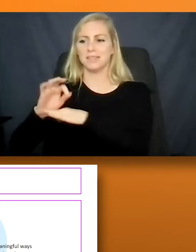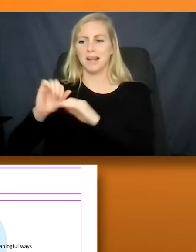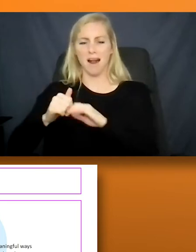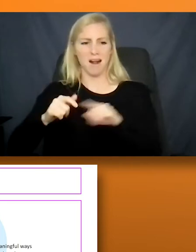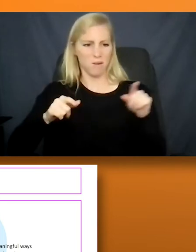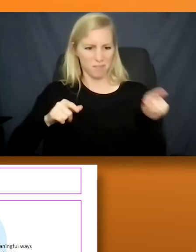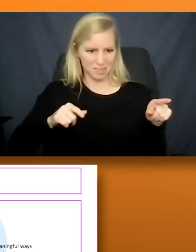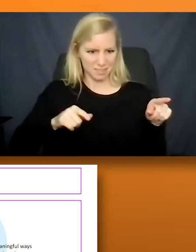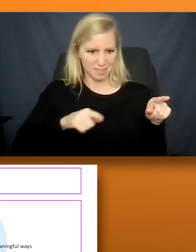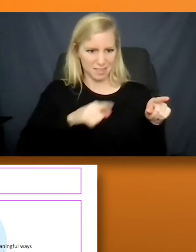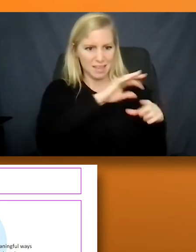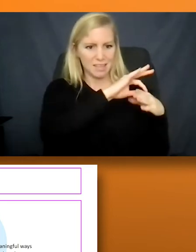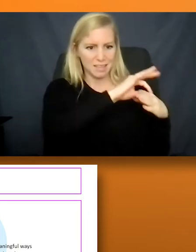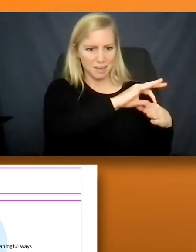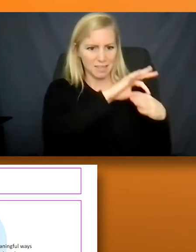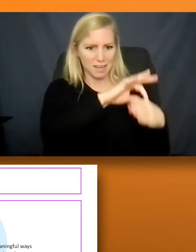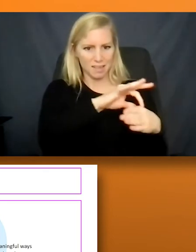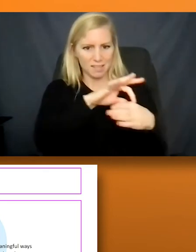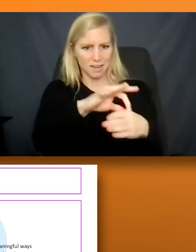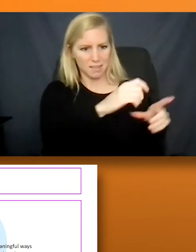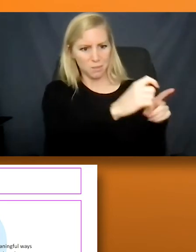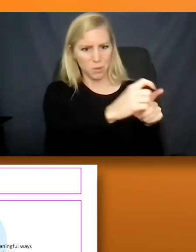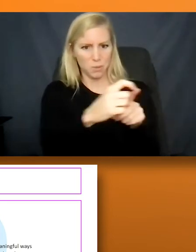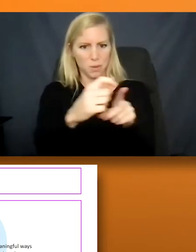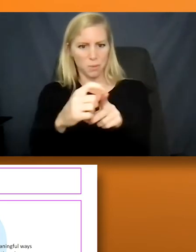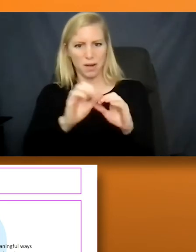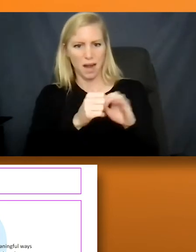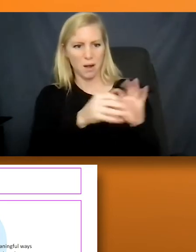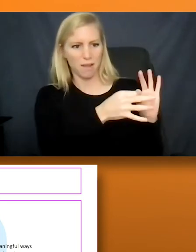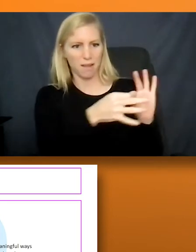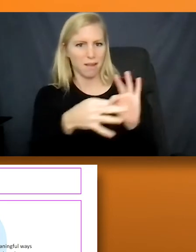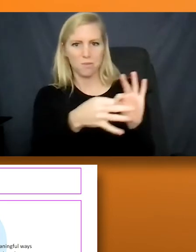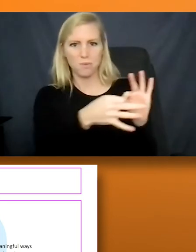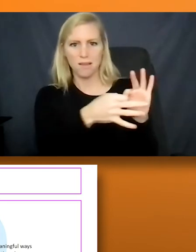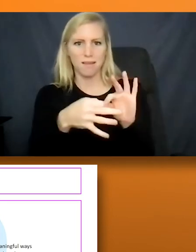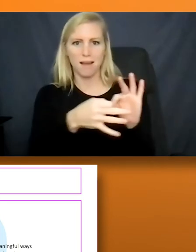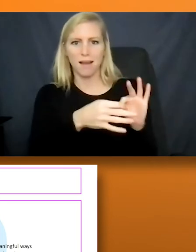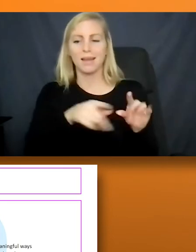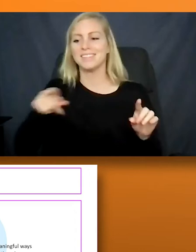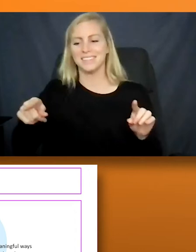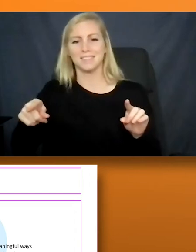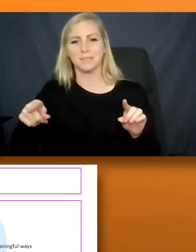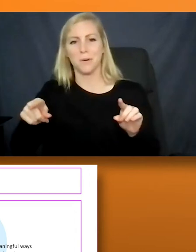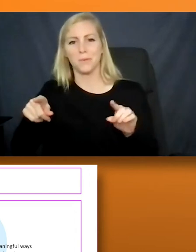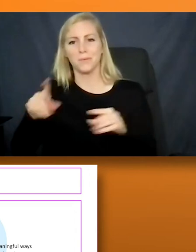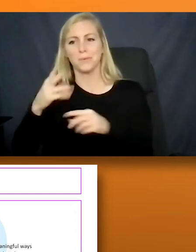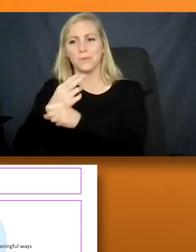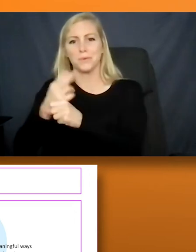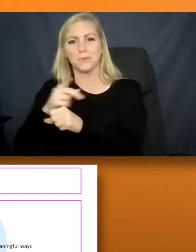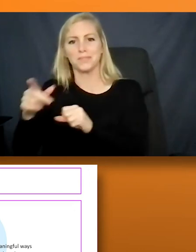how those content words relate to each other that makes sense. And they typically are parts of grammar.